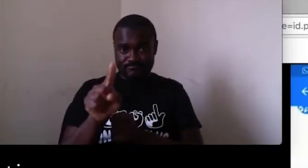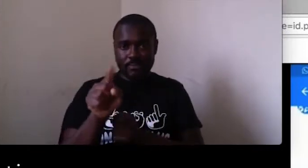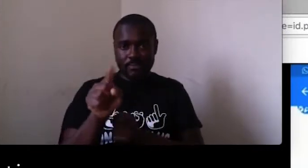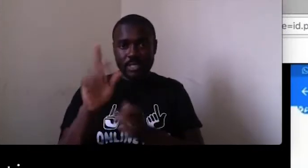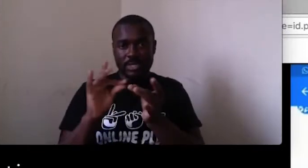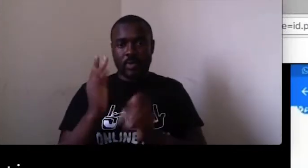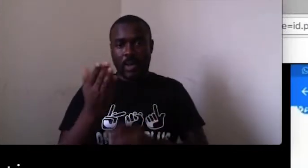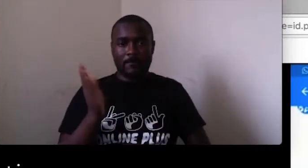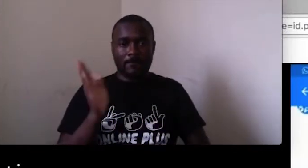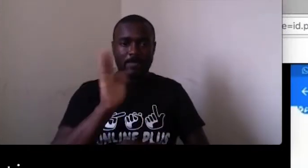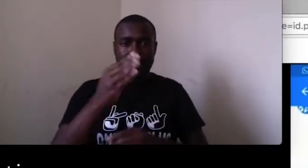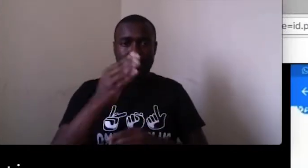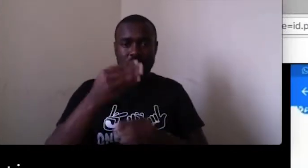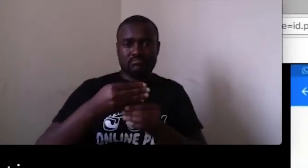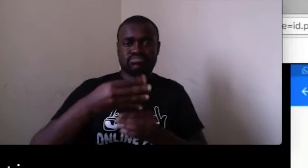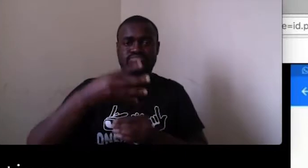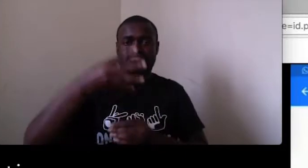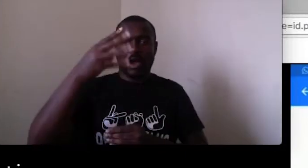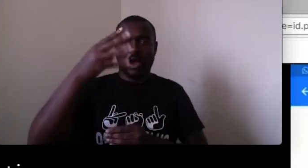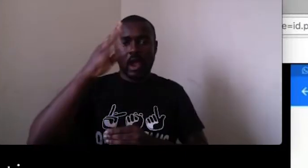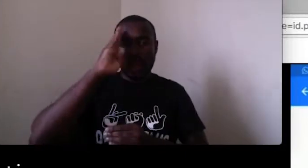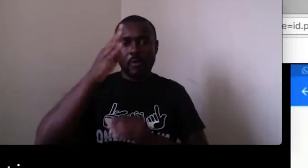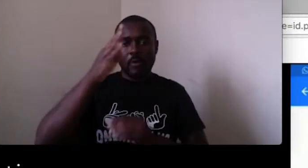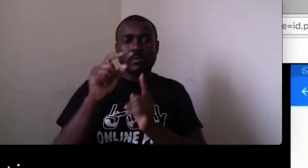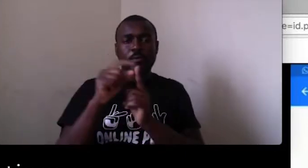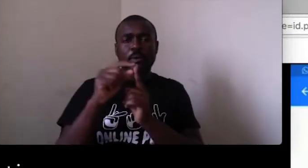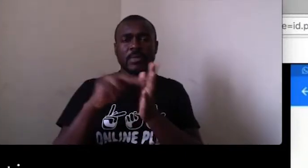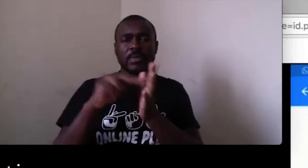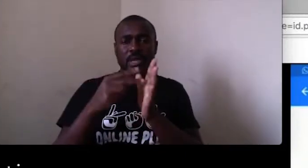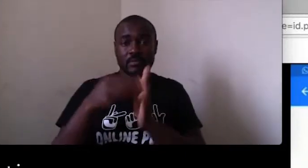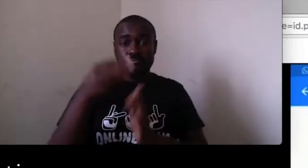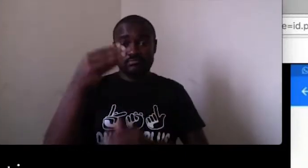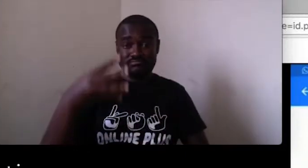So once you send that message for 'hello' that's what will come back to you